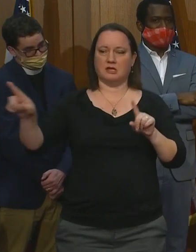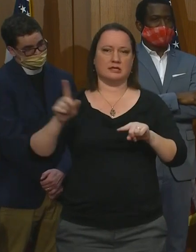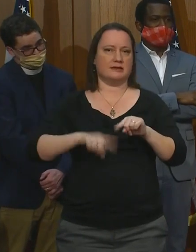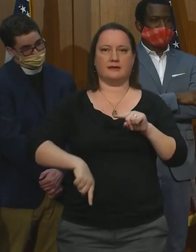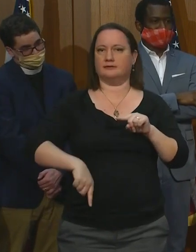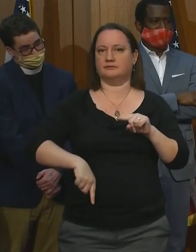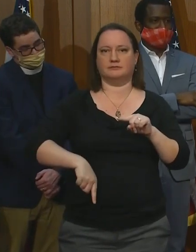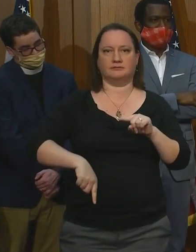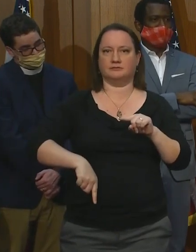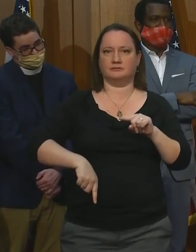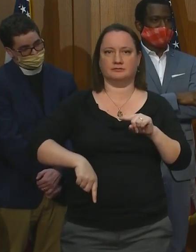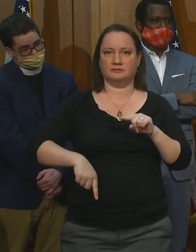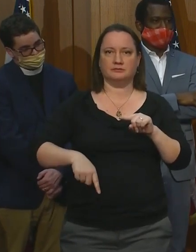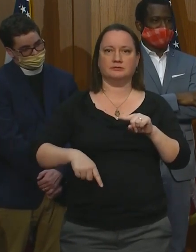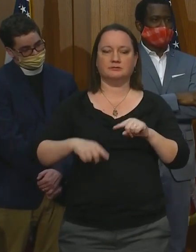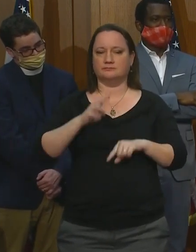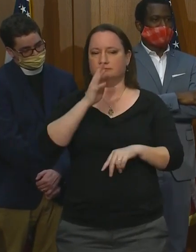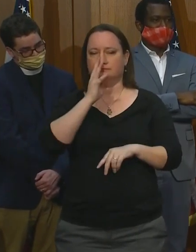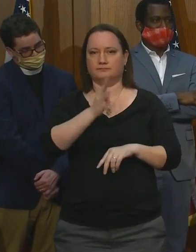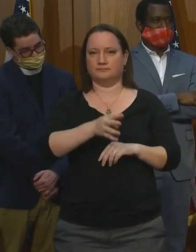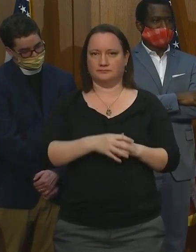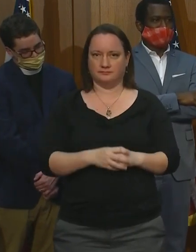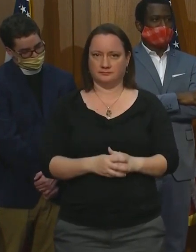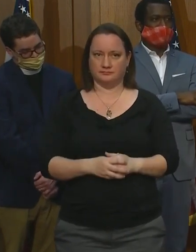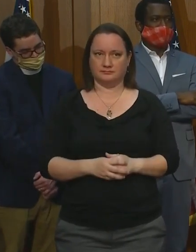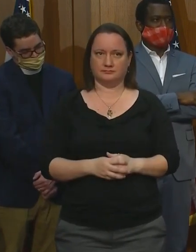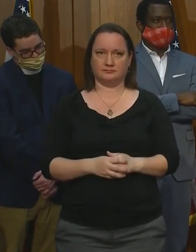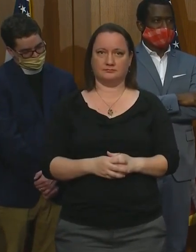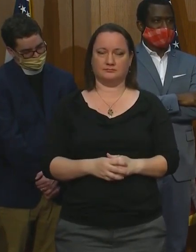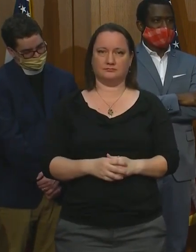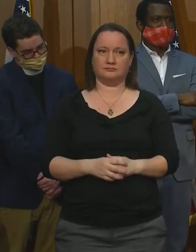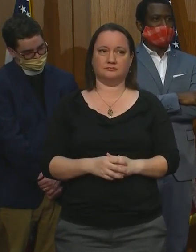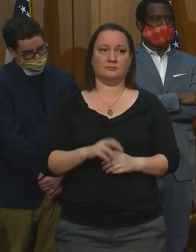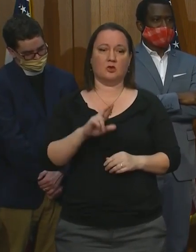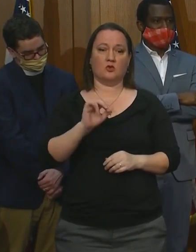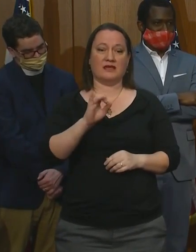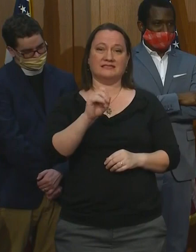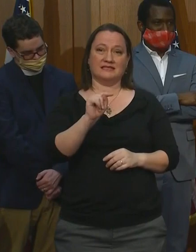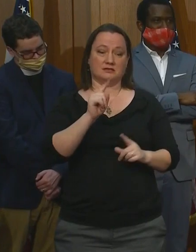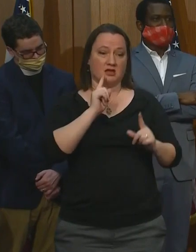HAVING THE TOUGH CONVERSATIONS.